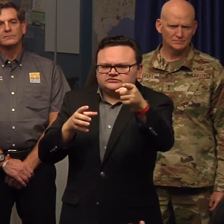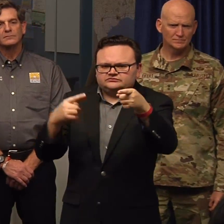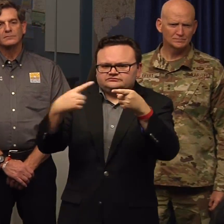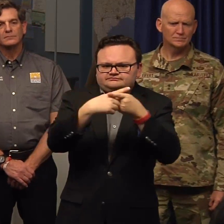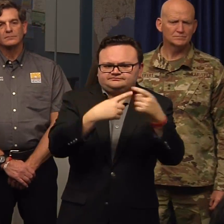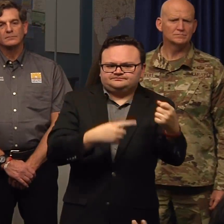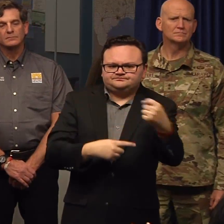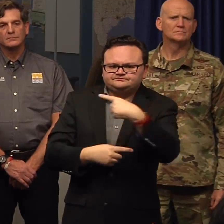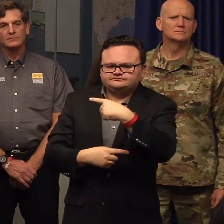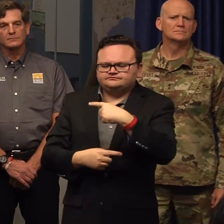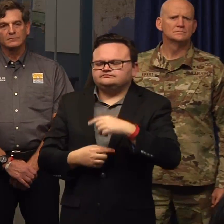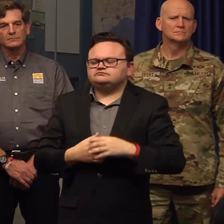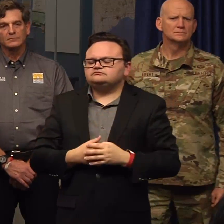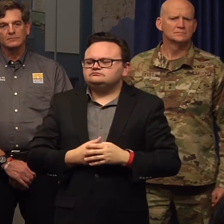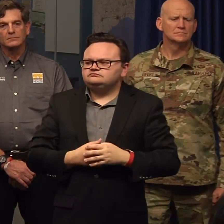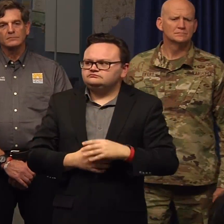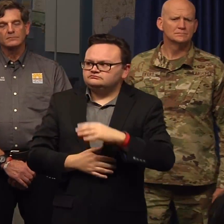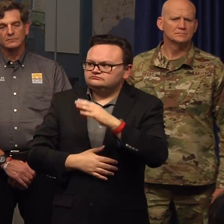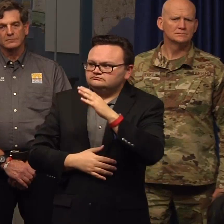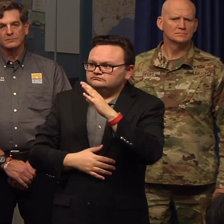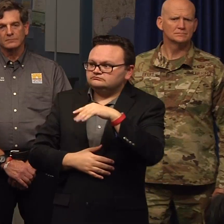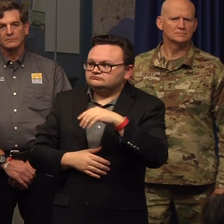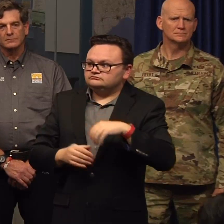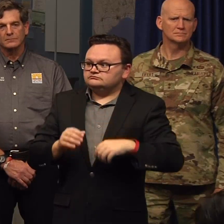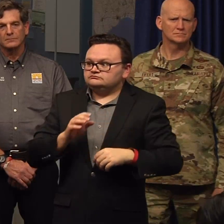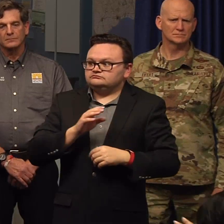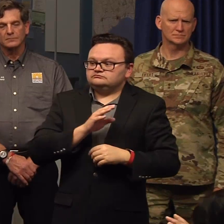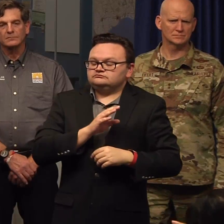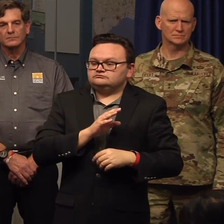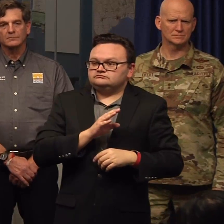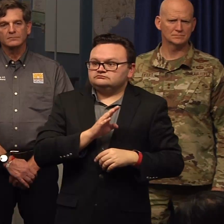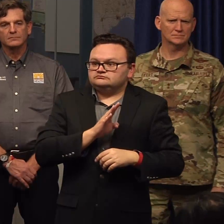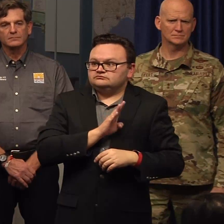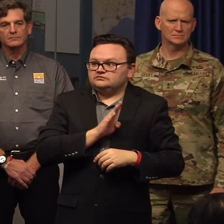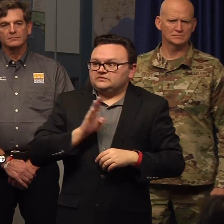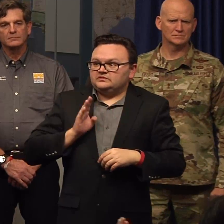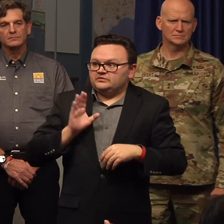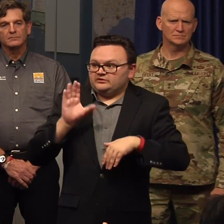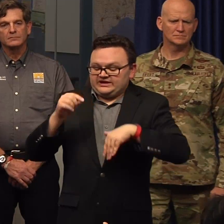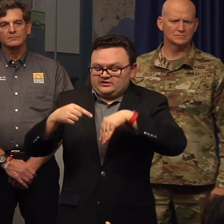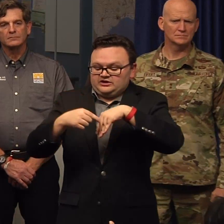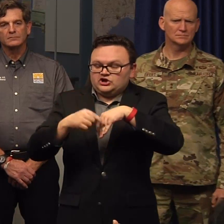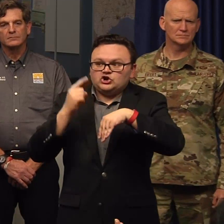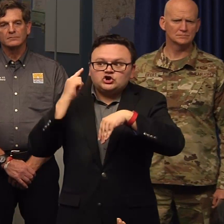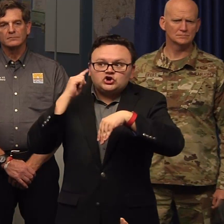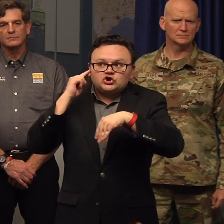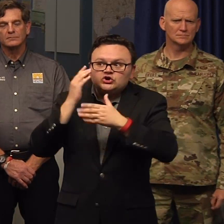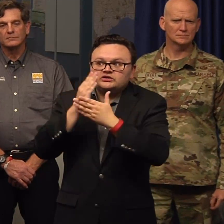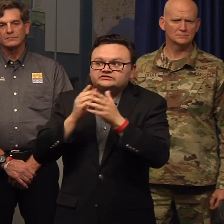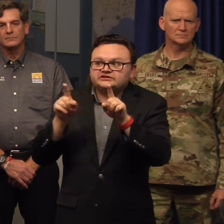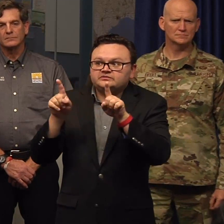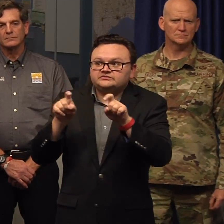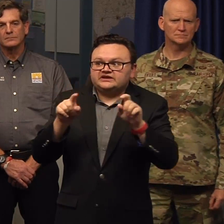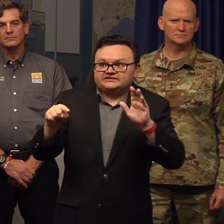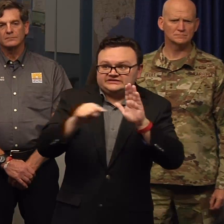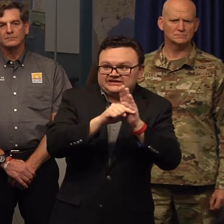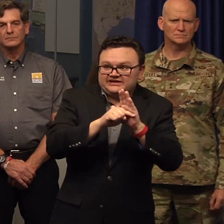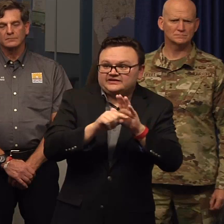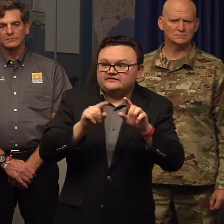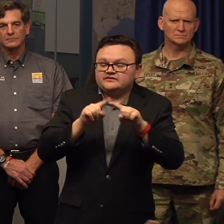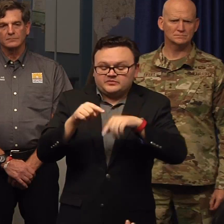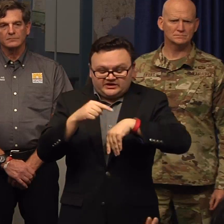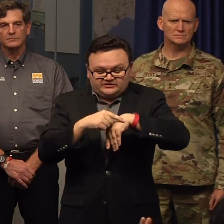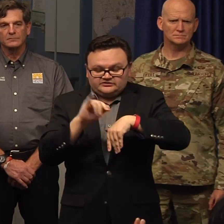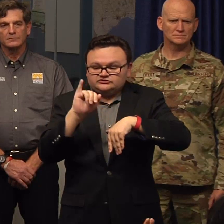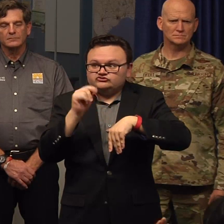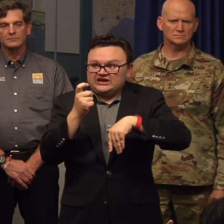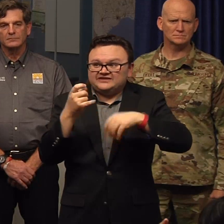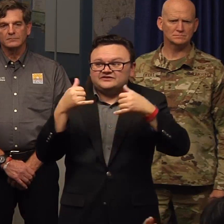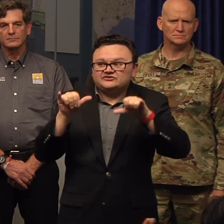EFFECTIVE.